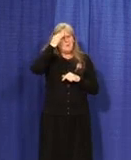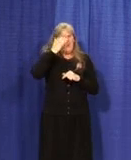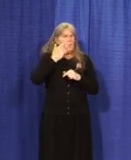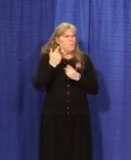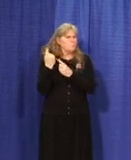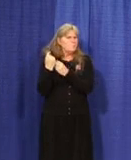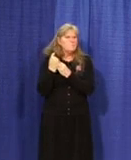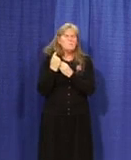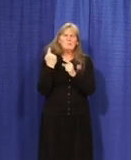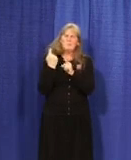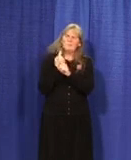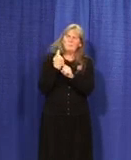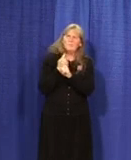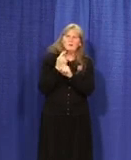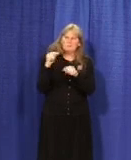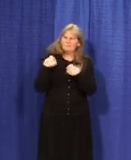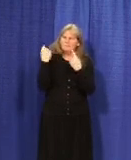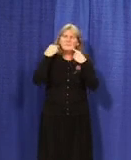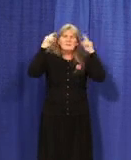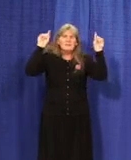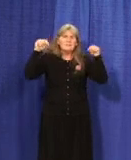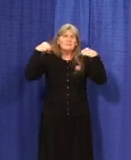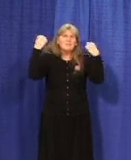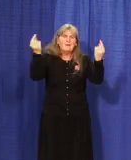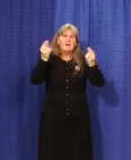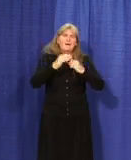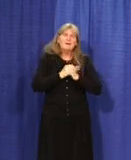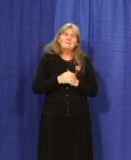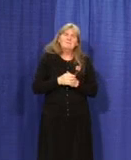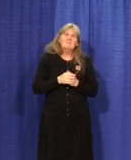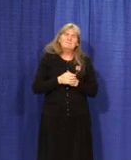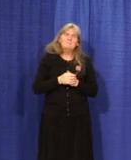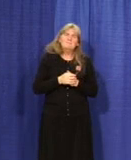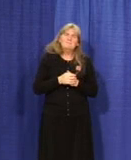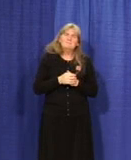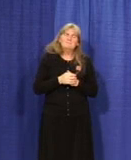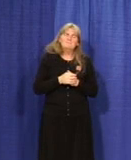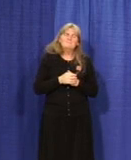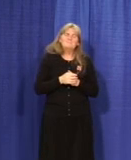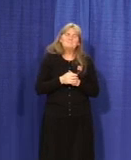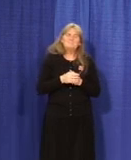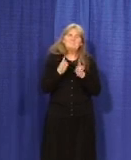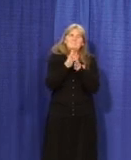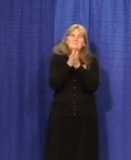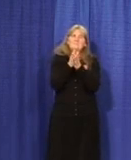to do are proven to work. Let me now review a few of those public health actions again in a